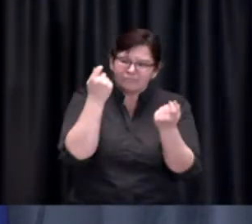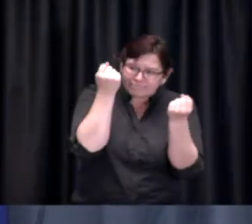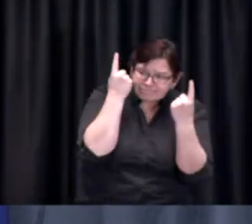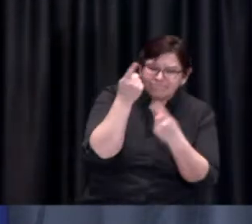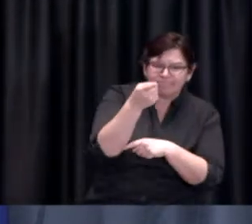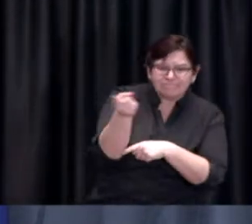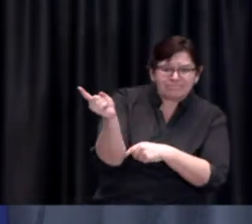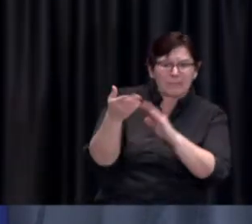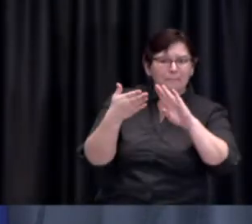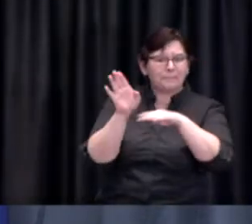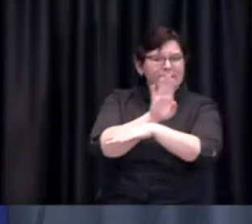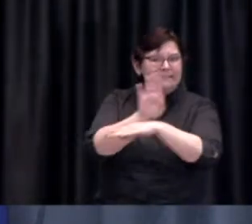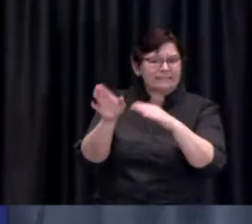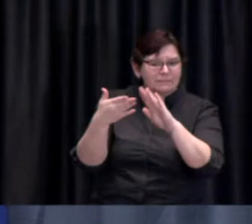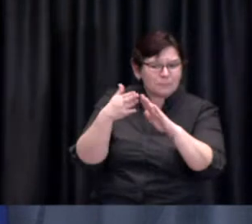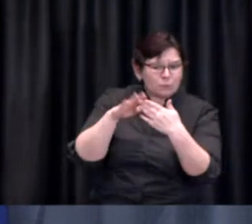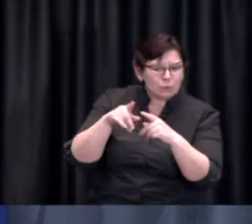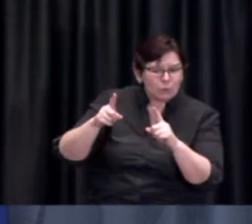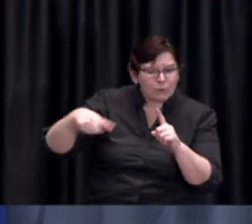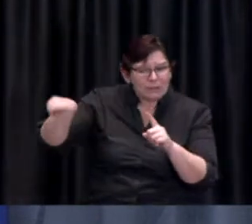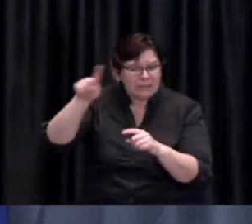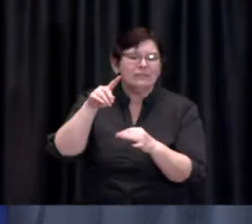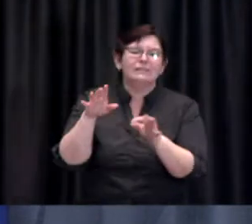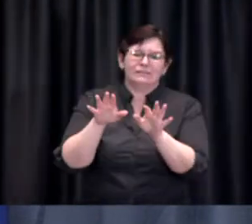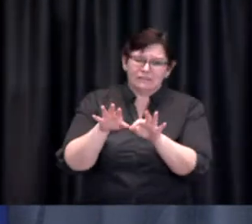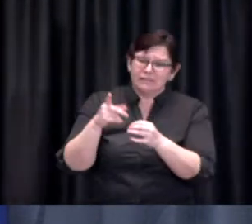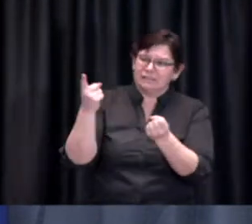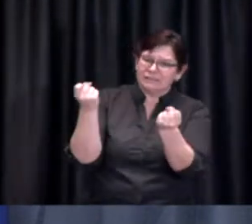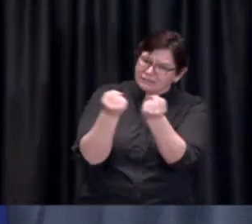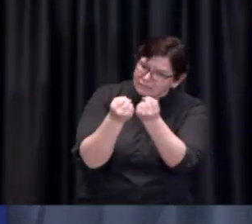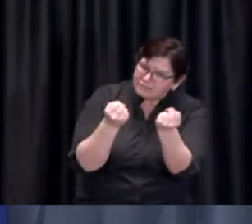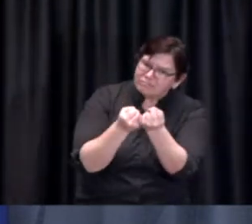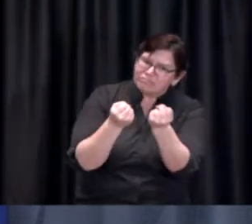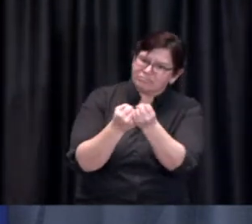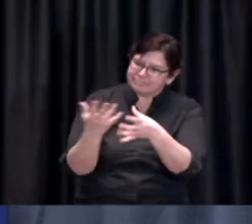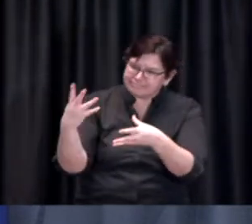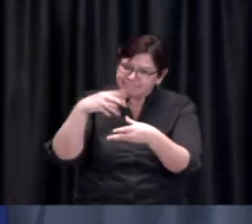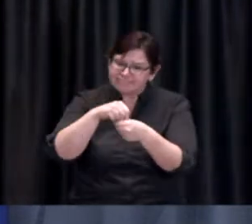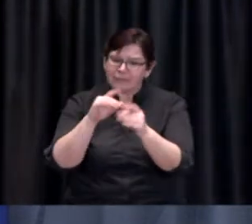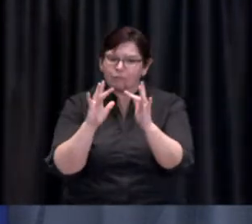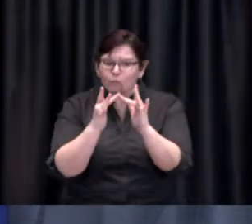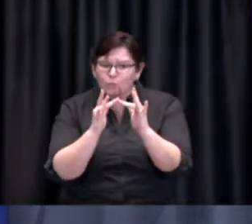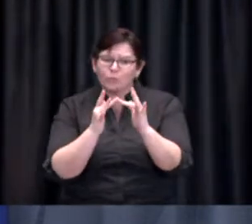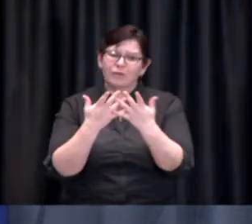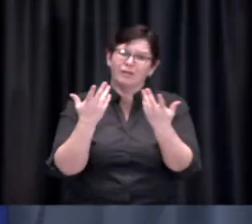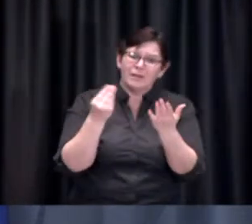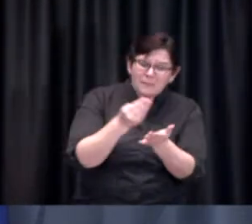to continue to support these virtual events and to support if they can financially support the causes that these